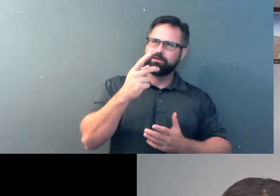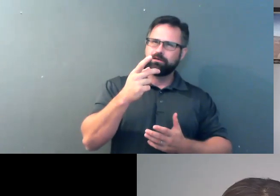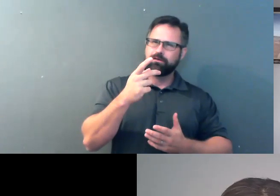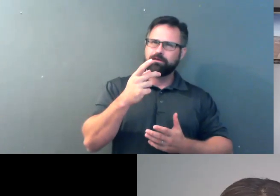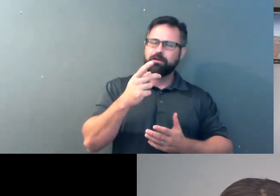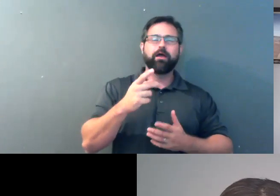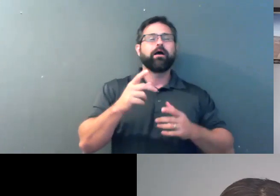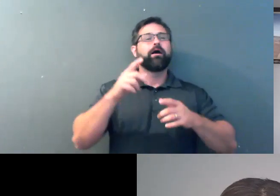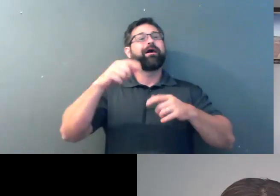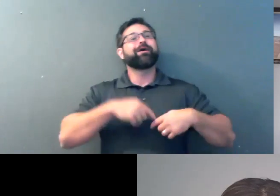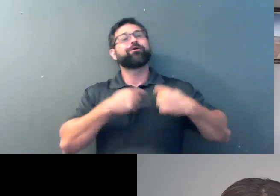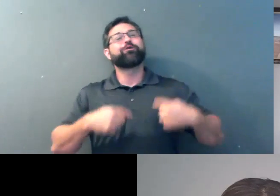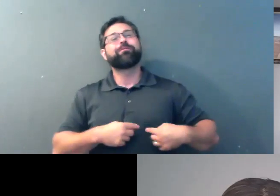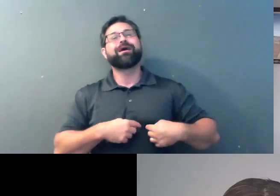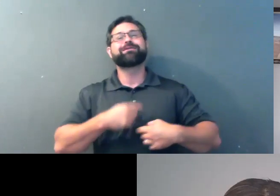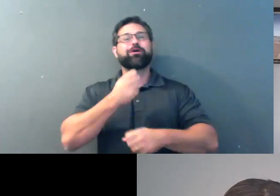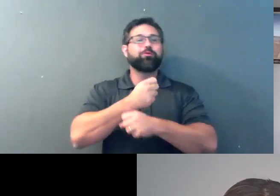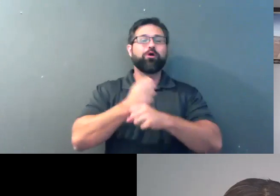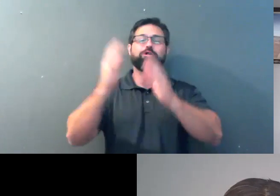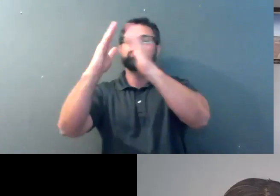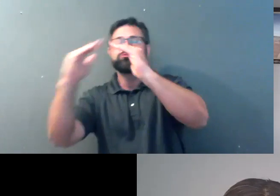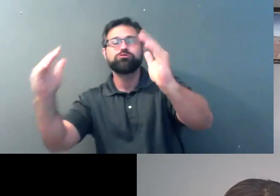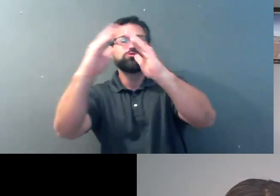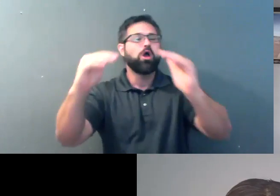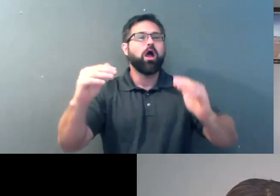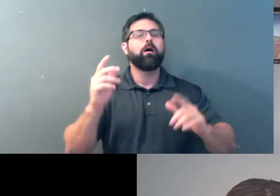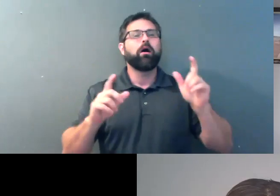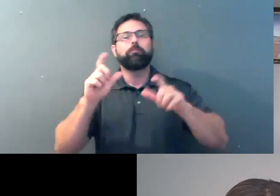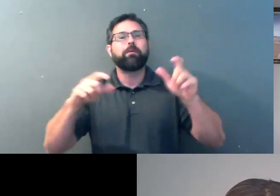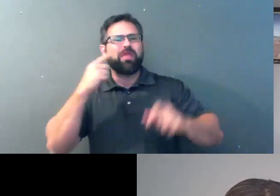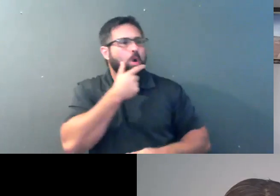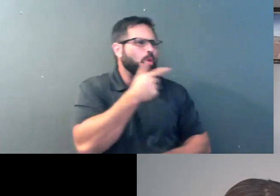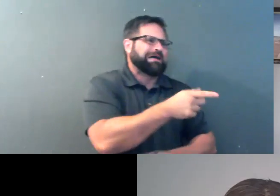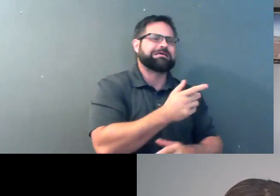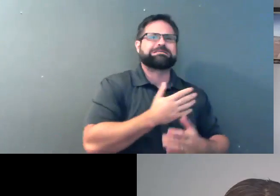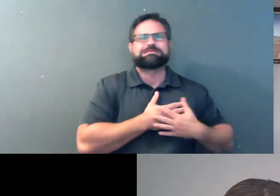in humanitarian action and for there to be real change people with disabilities do need to be